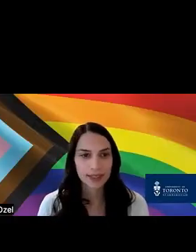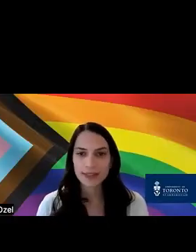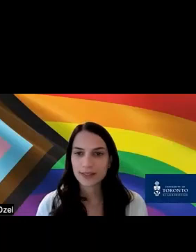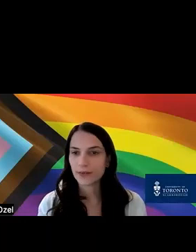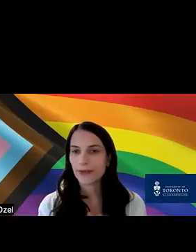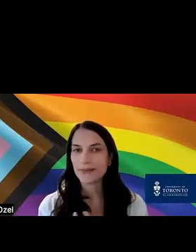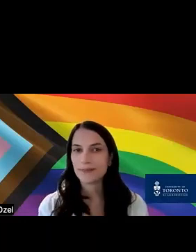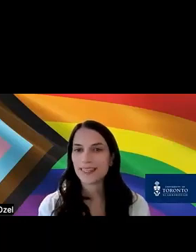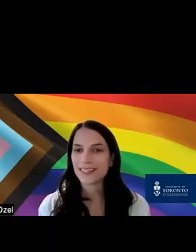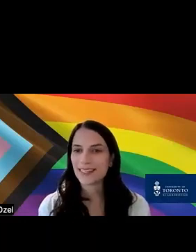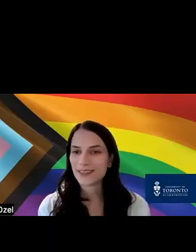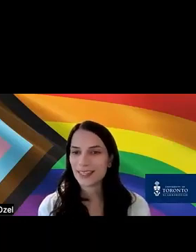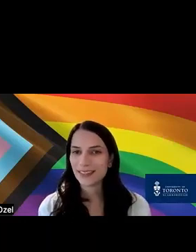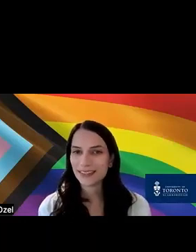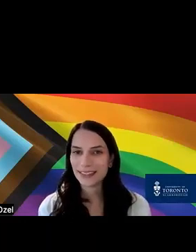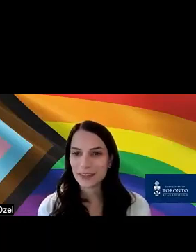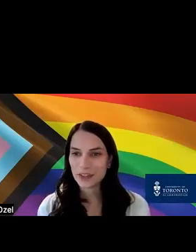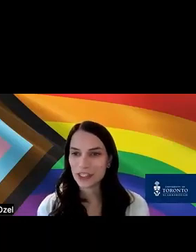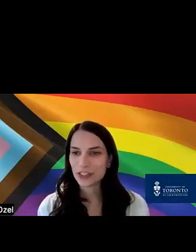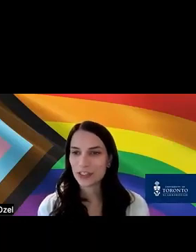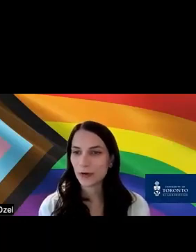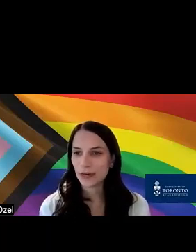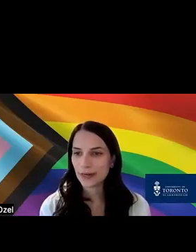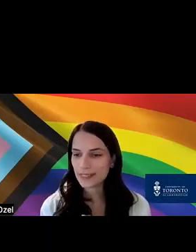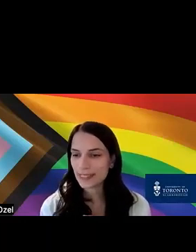So, my name says Sezgi Ozei, and I use she/her pronouns.